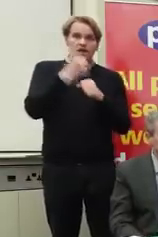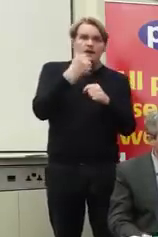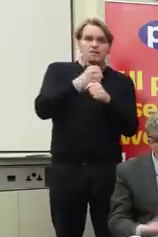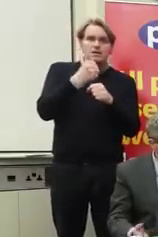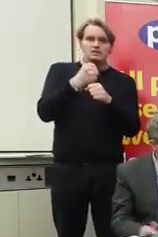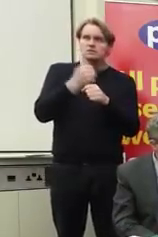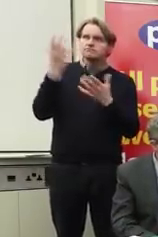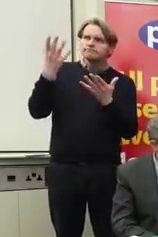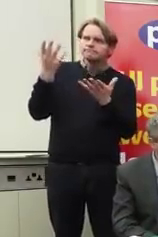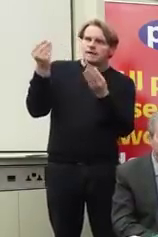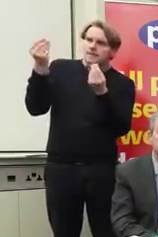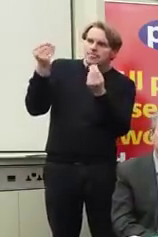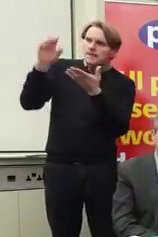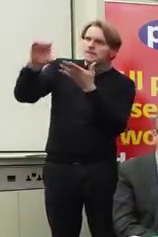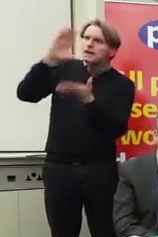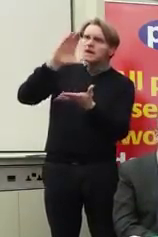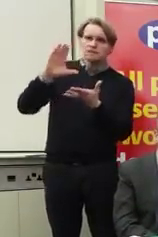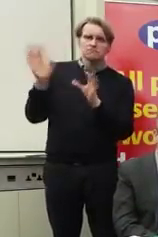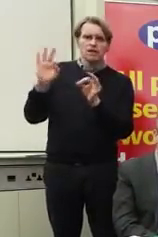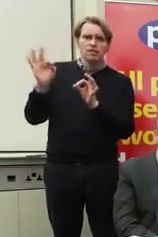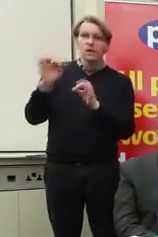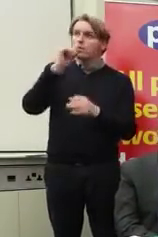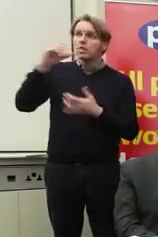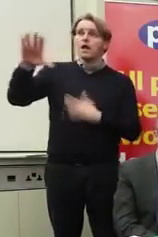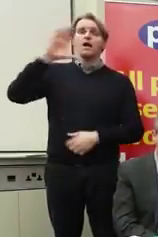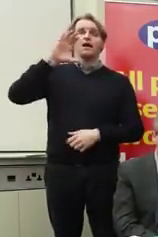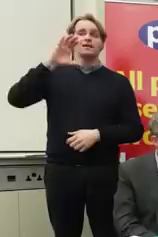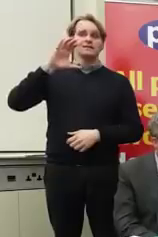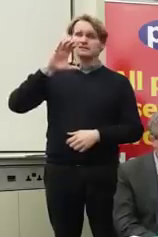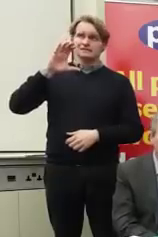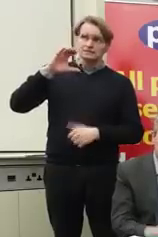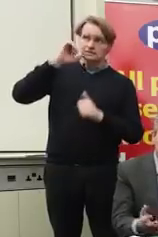suddenly gonna give us the pay demand that we have likely put on our members